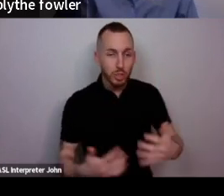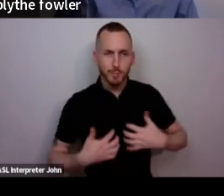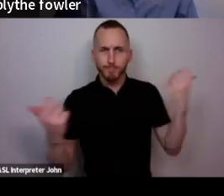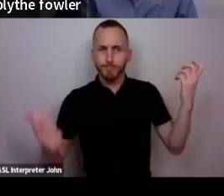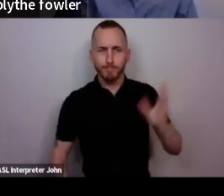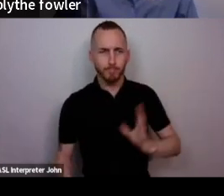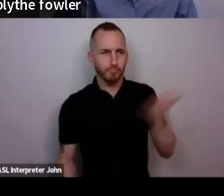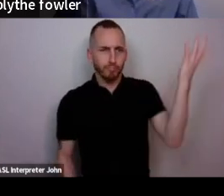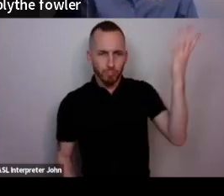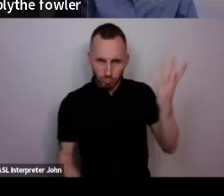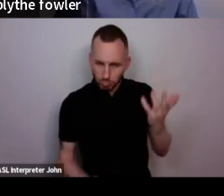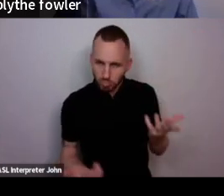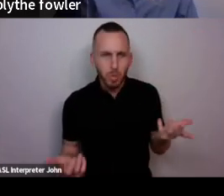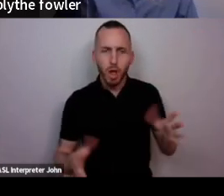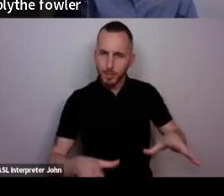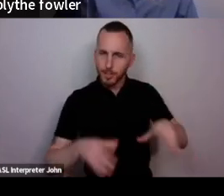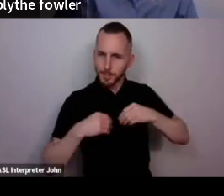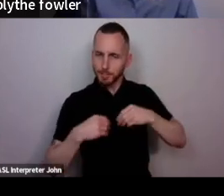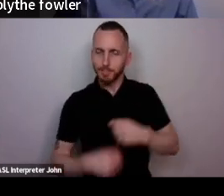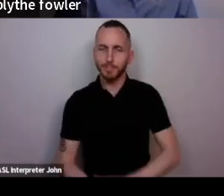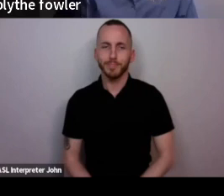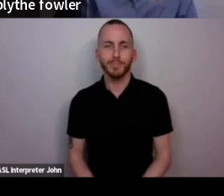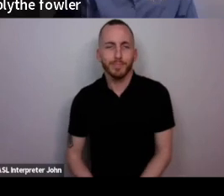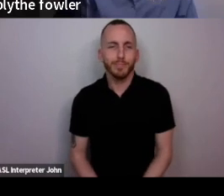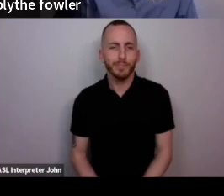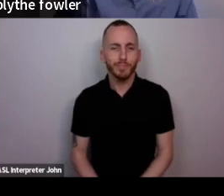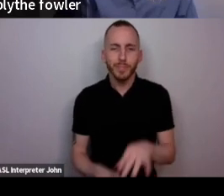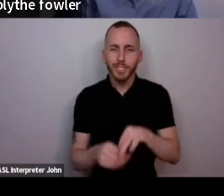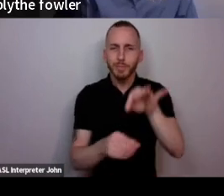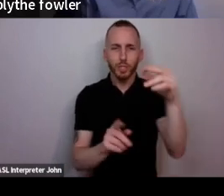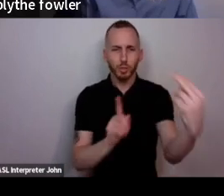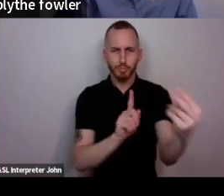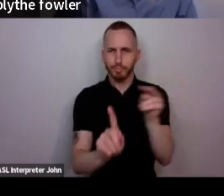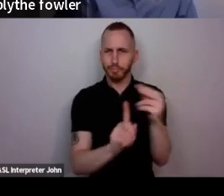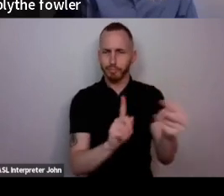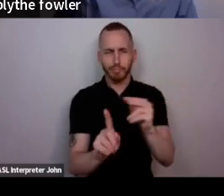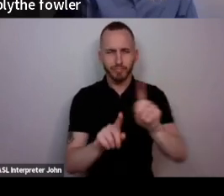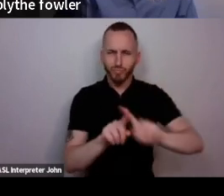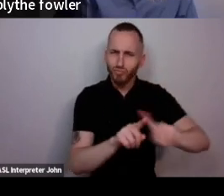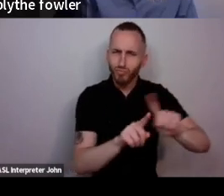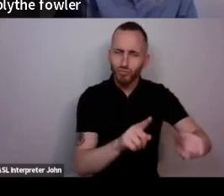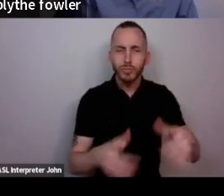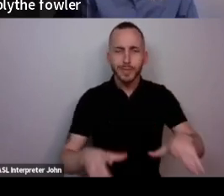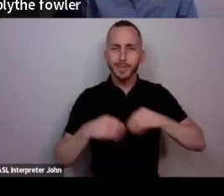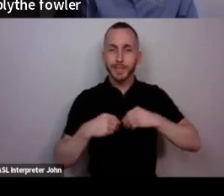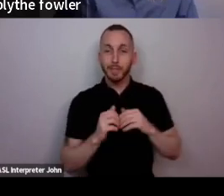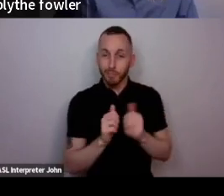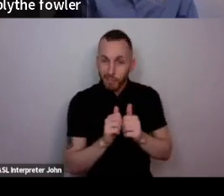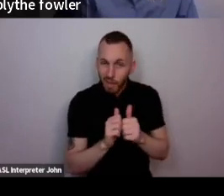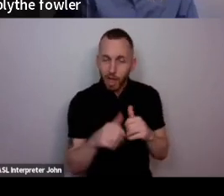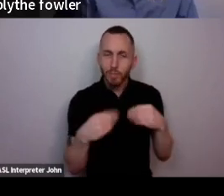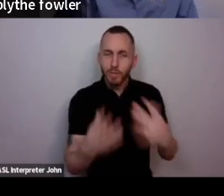Respect every spiritual perspective of impacted persons by providing sensitive, appropriate care